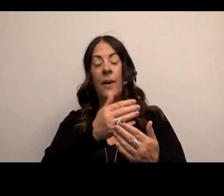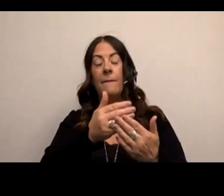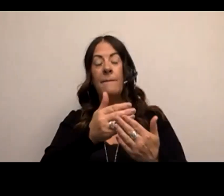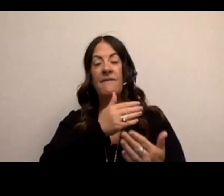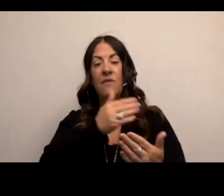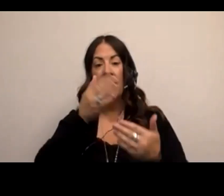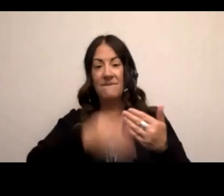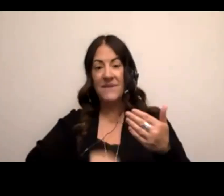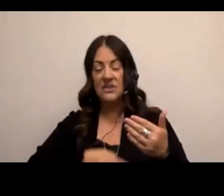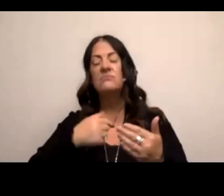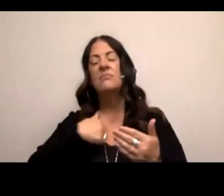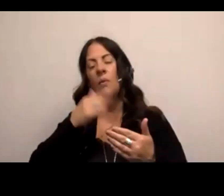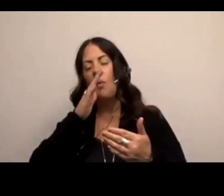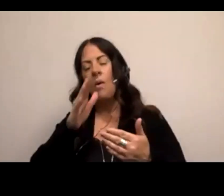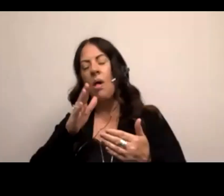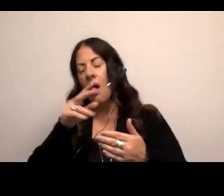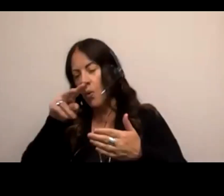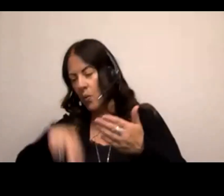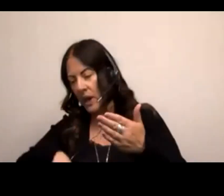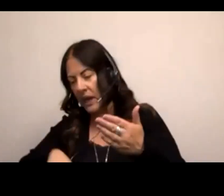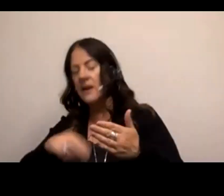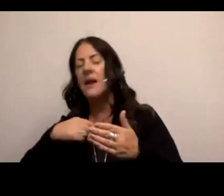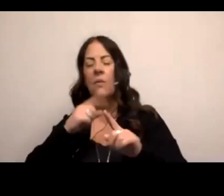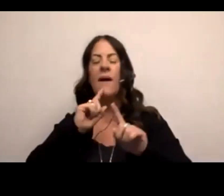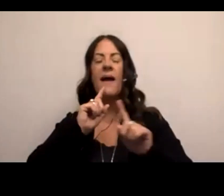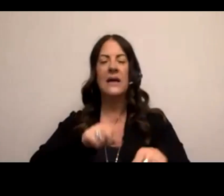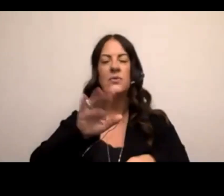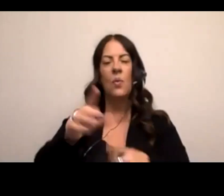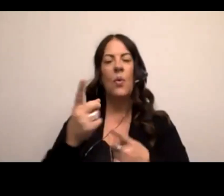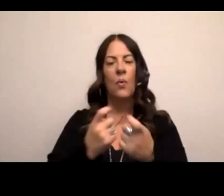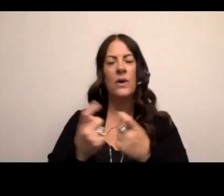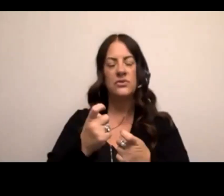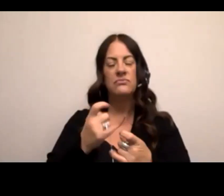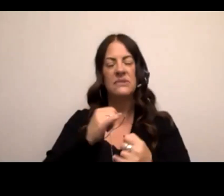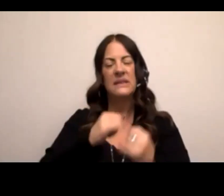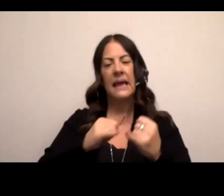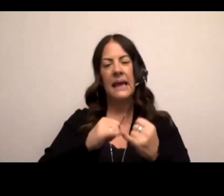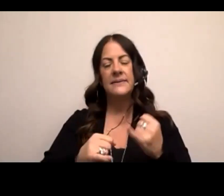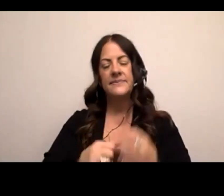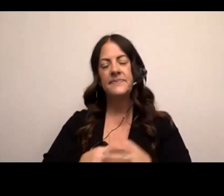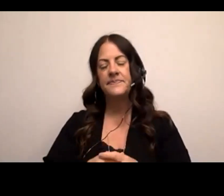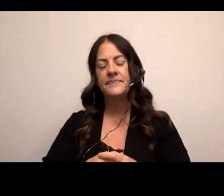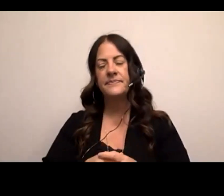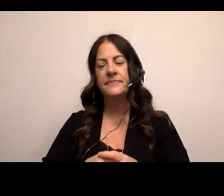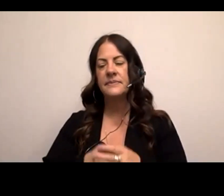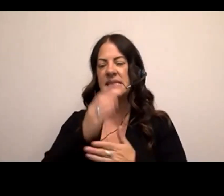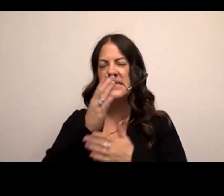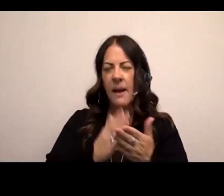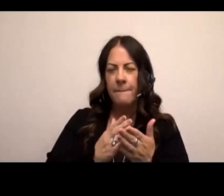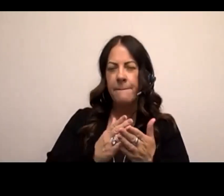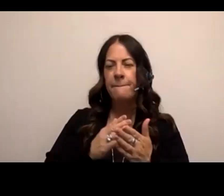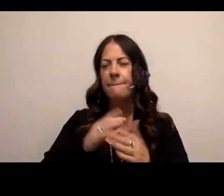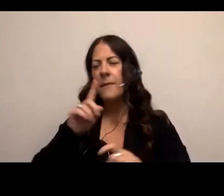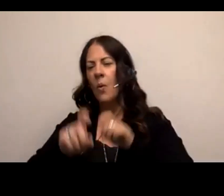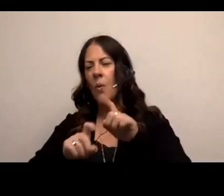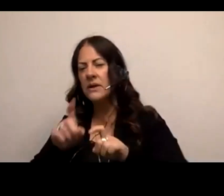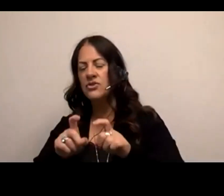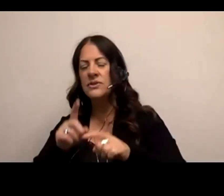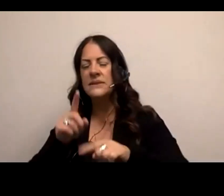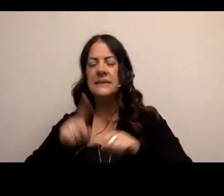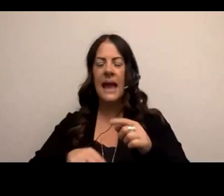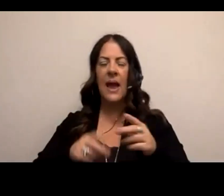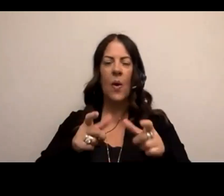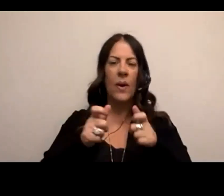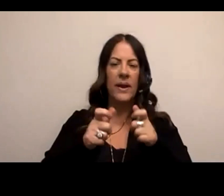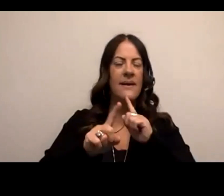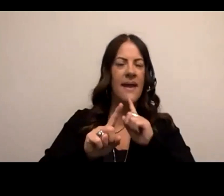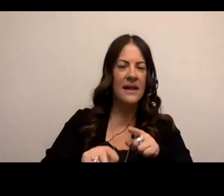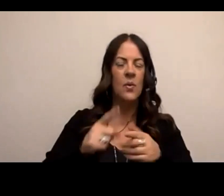SAFETY THE QUESTIONS CAN BE COMPLICATED AND NOT ANSWERED IN A SENTENCE OR TWO. I'M COMMITTED